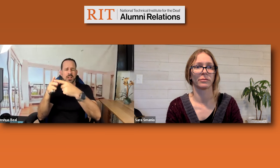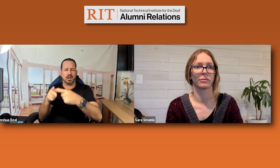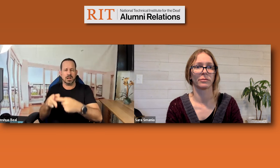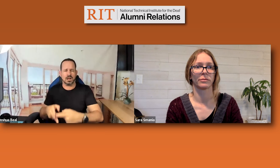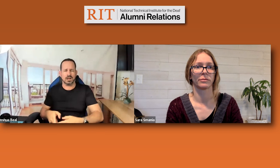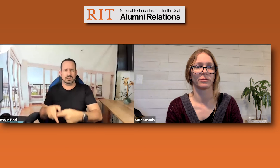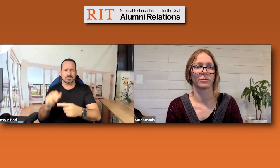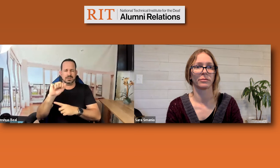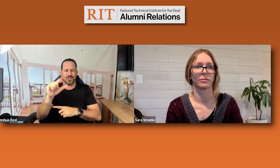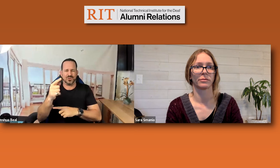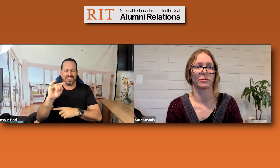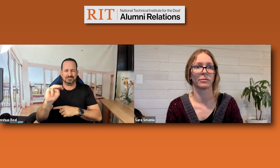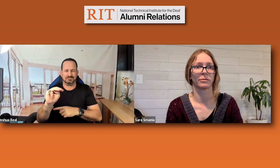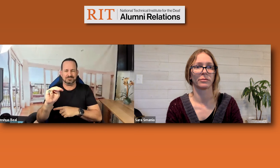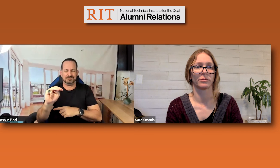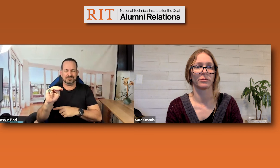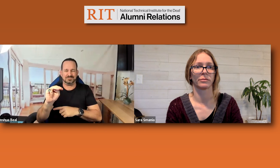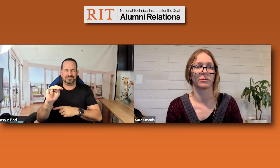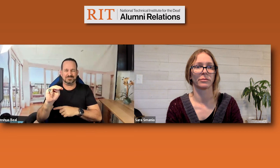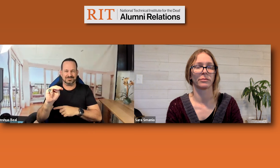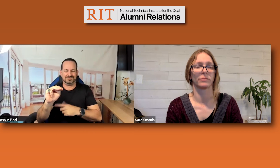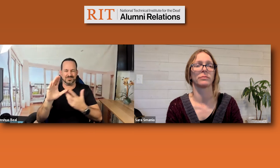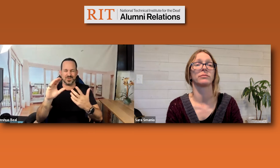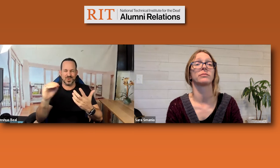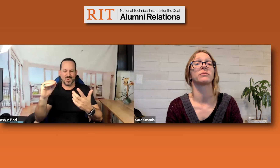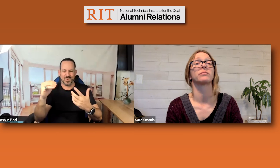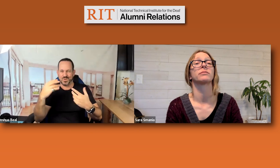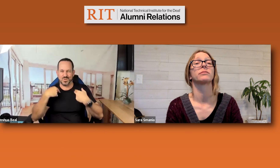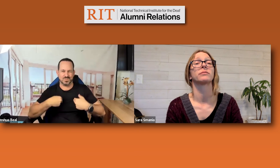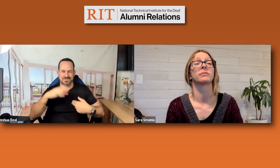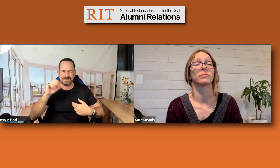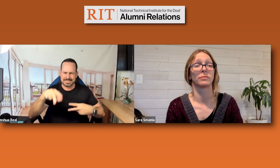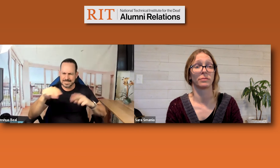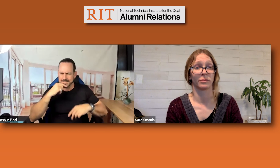they started making some other adjustments